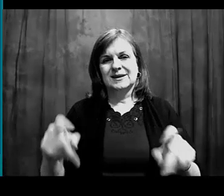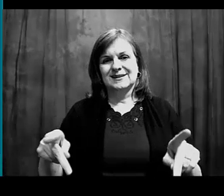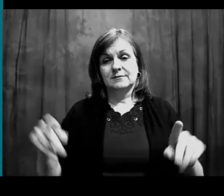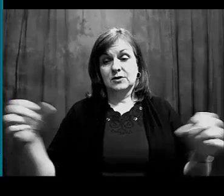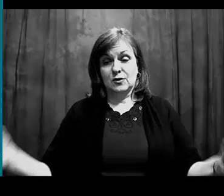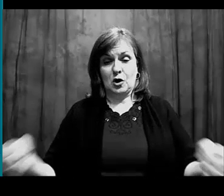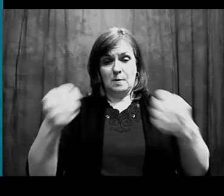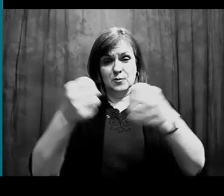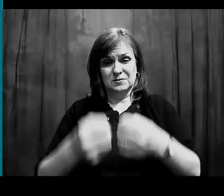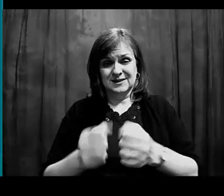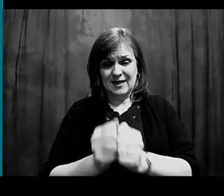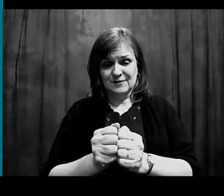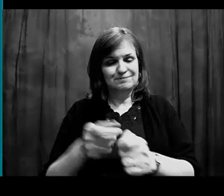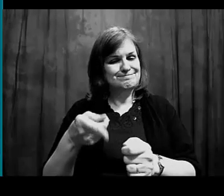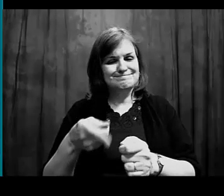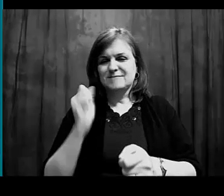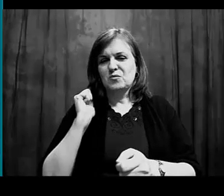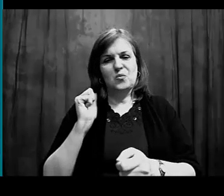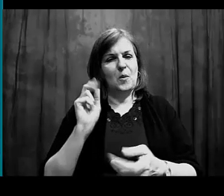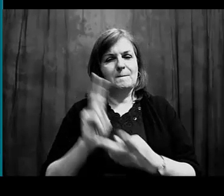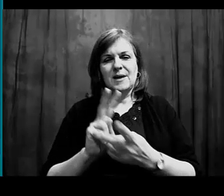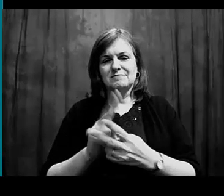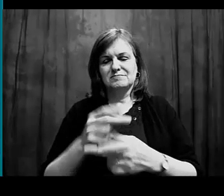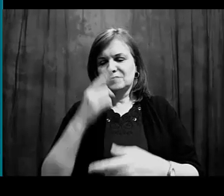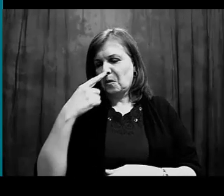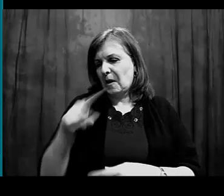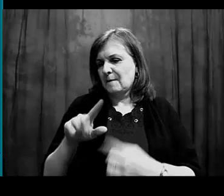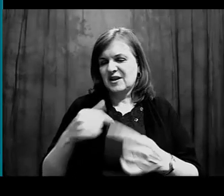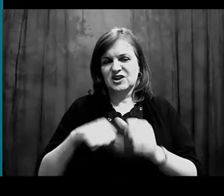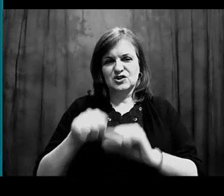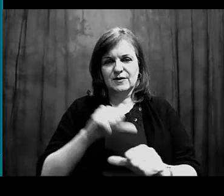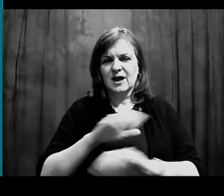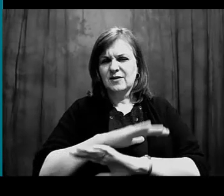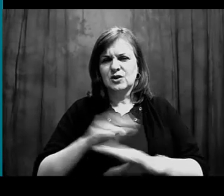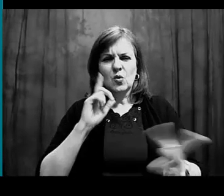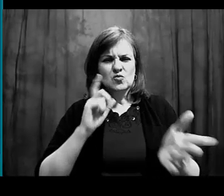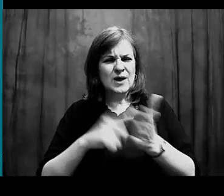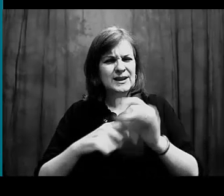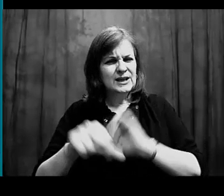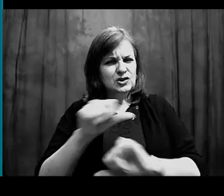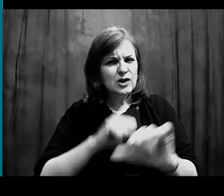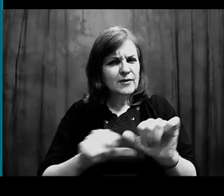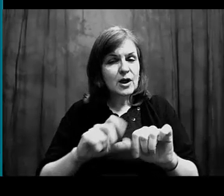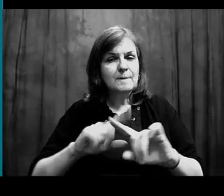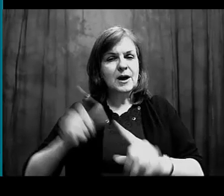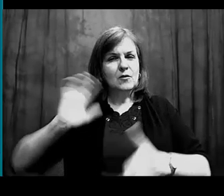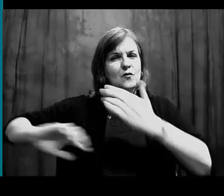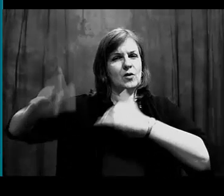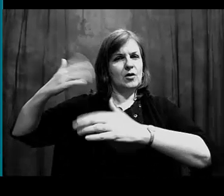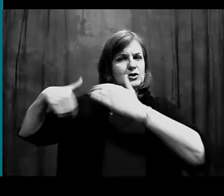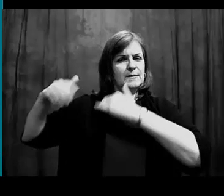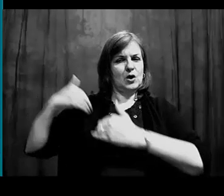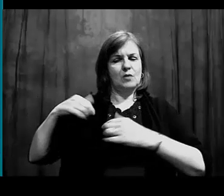considered two species you can put the squirrels together they are not gonna mate!! they have no interest and one other they don't